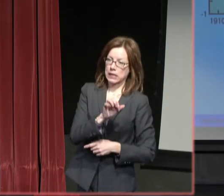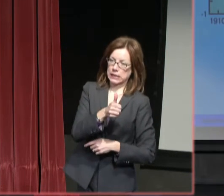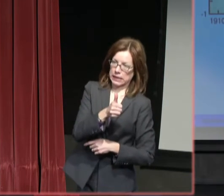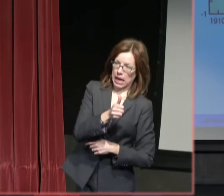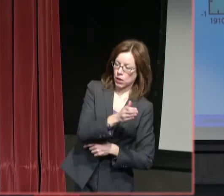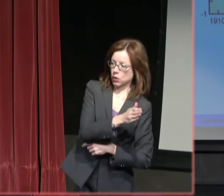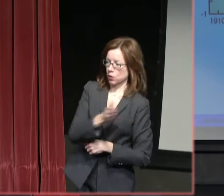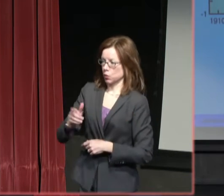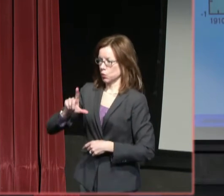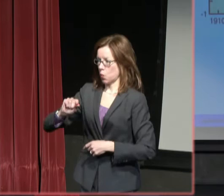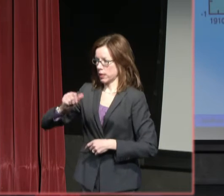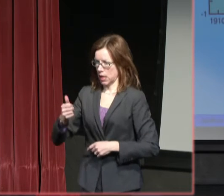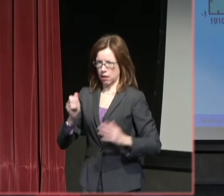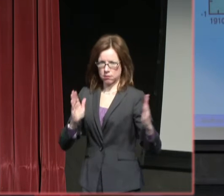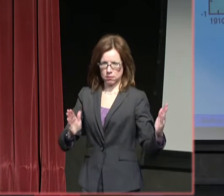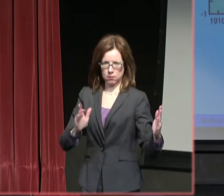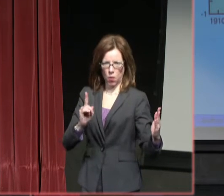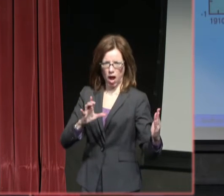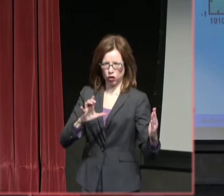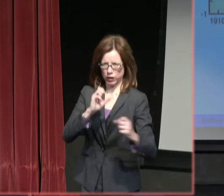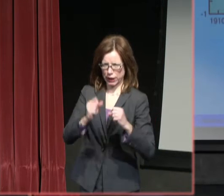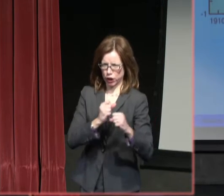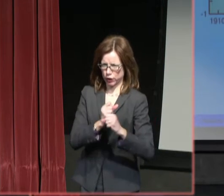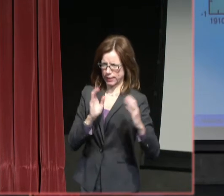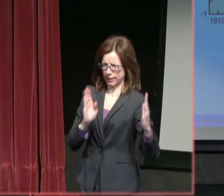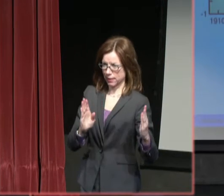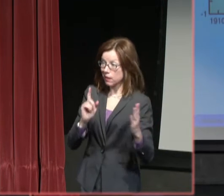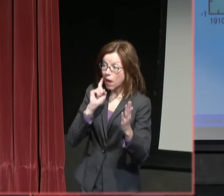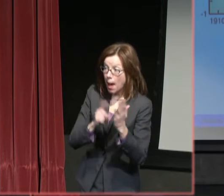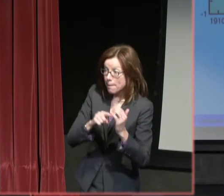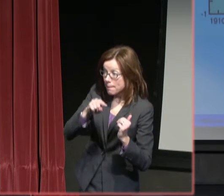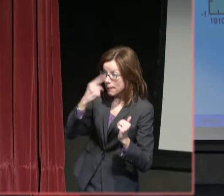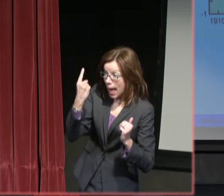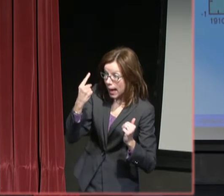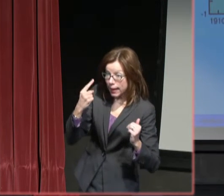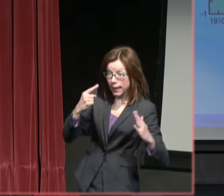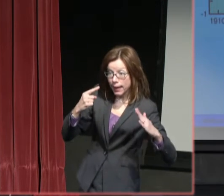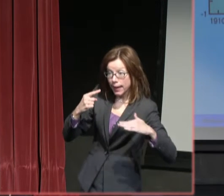to 2010 and the black line is the observed temperature change,